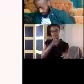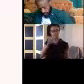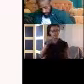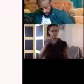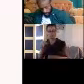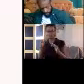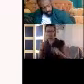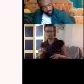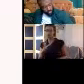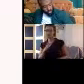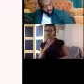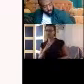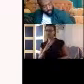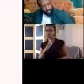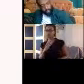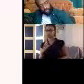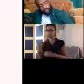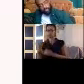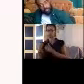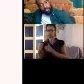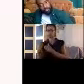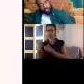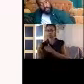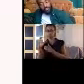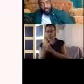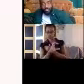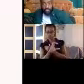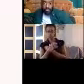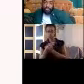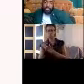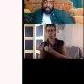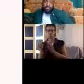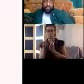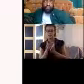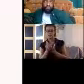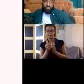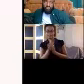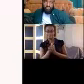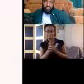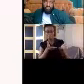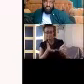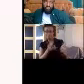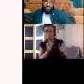give the responsibility to them to guide the process. But, for example, like organizations